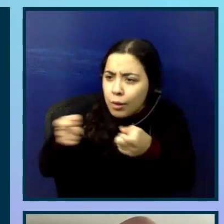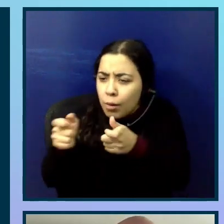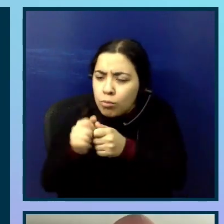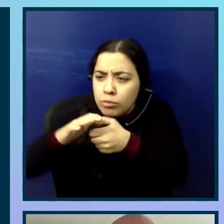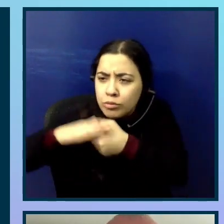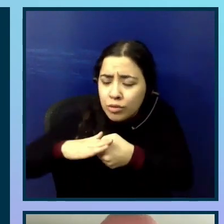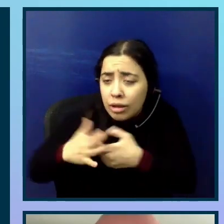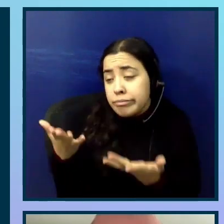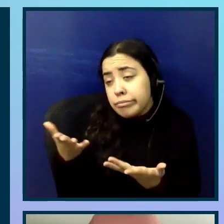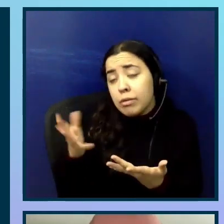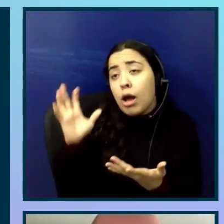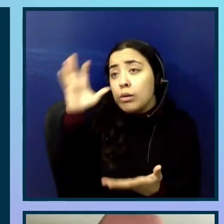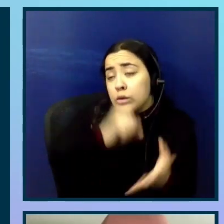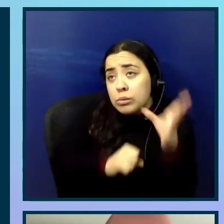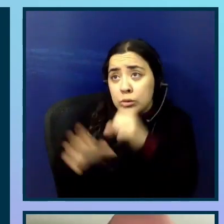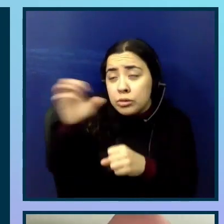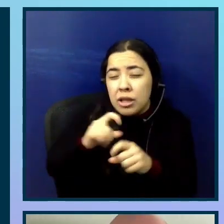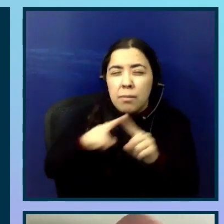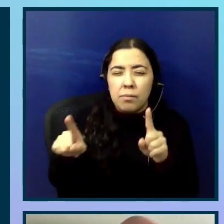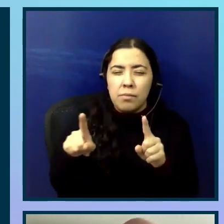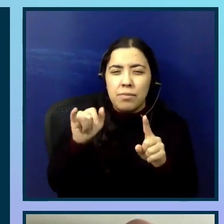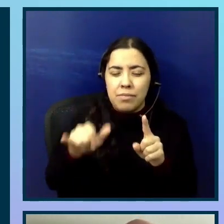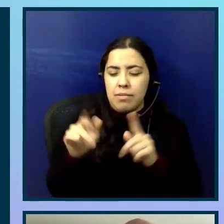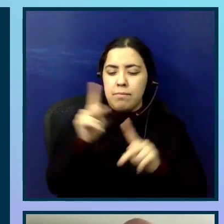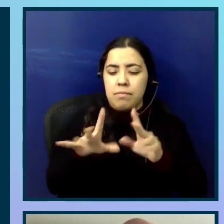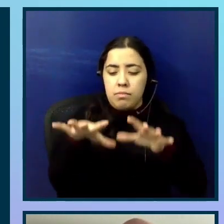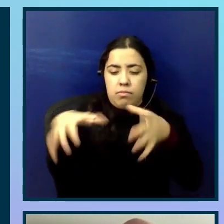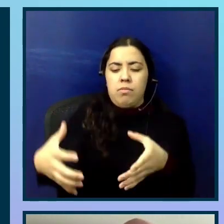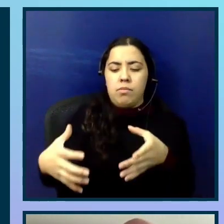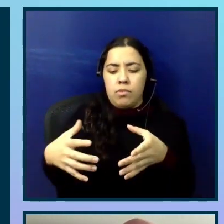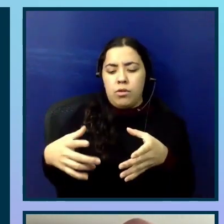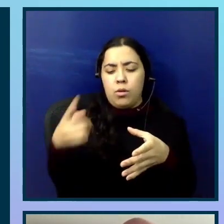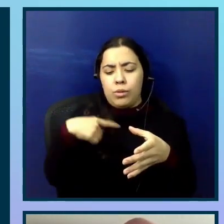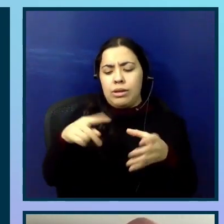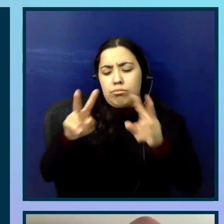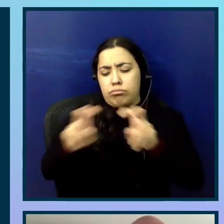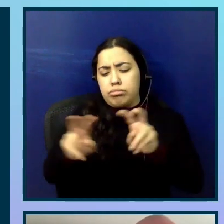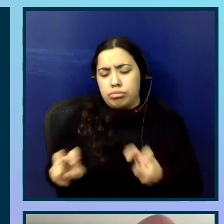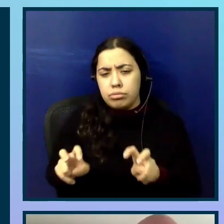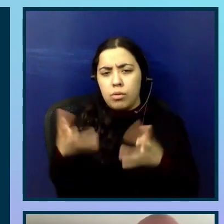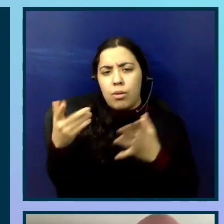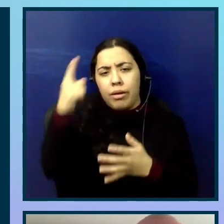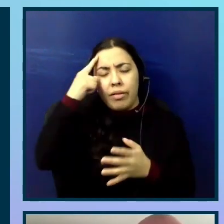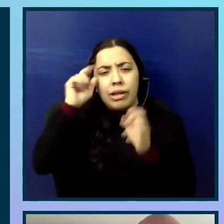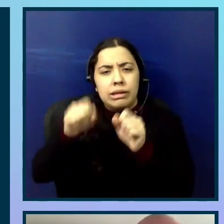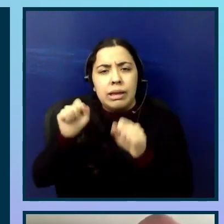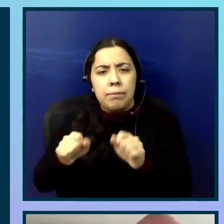breaking down what we think is capability. And so, based on those kind of assumptions